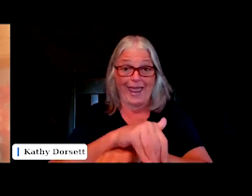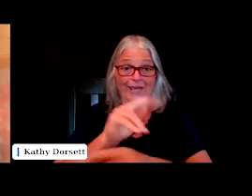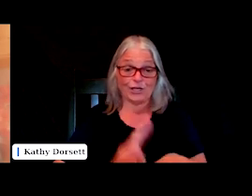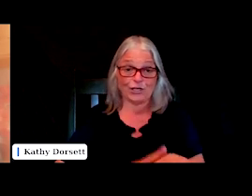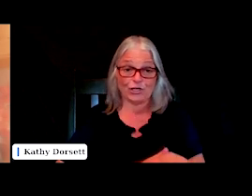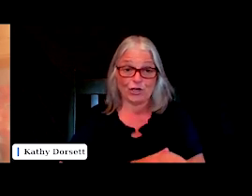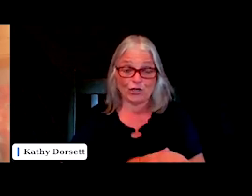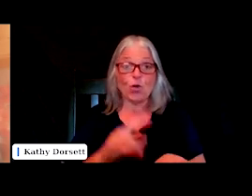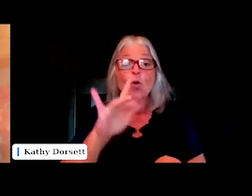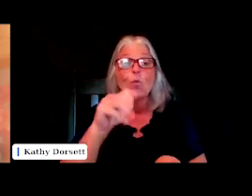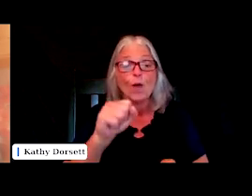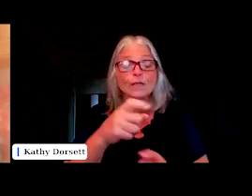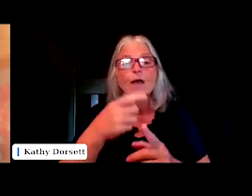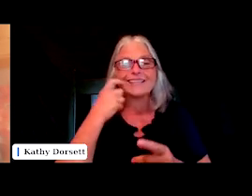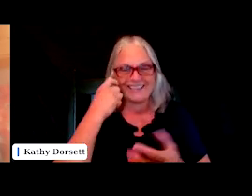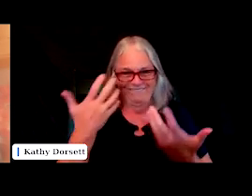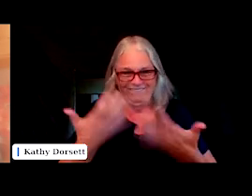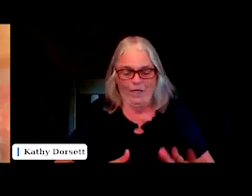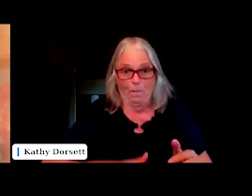Going on. Paternity leave shortly, and.